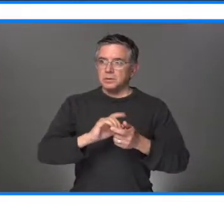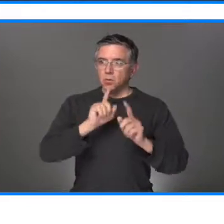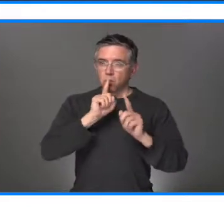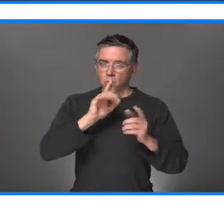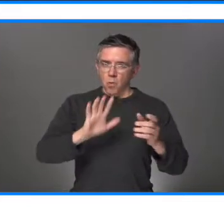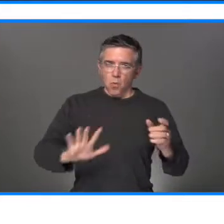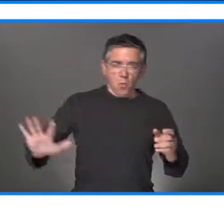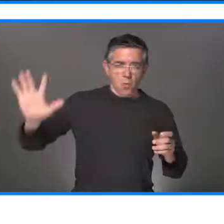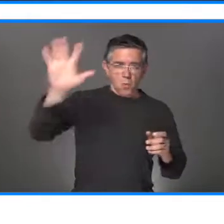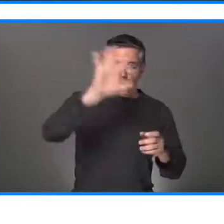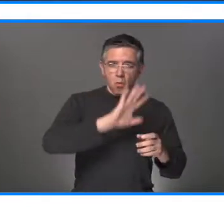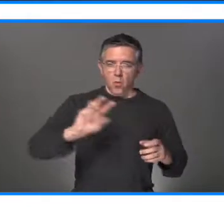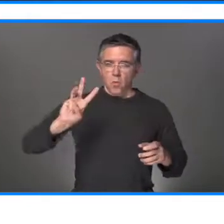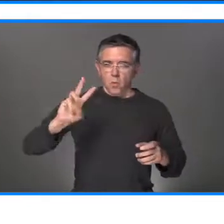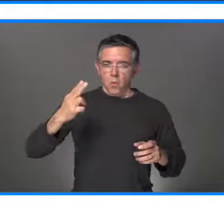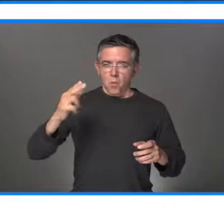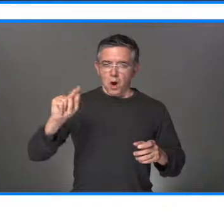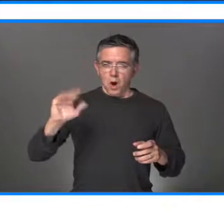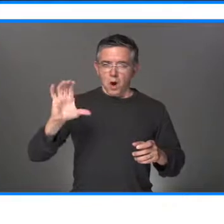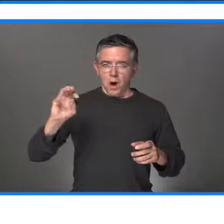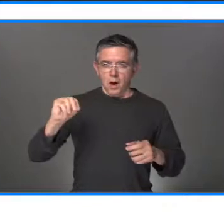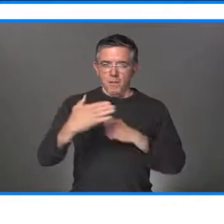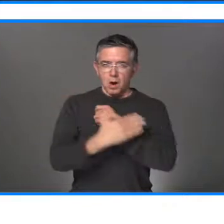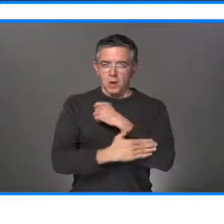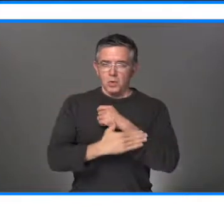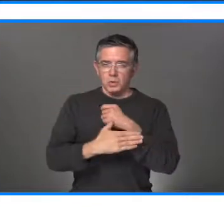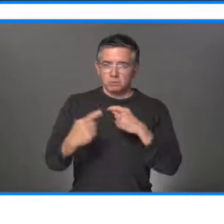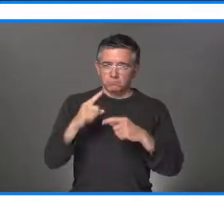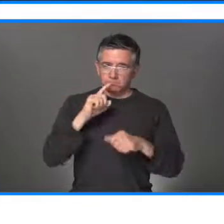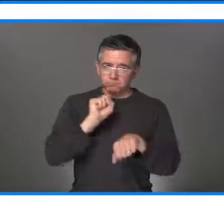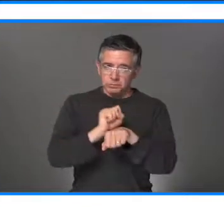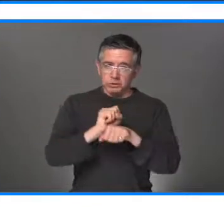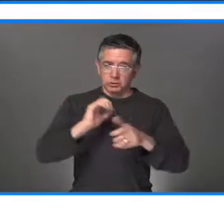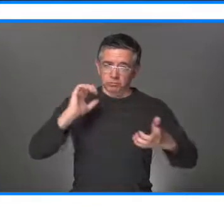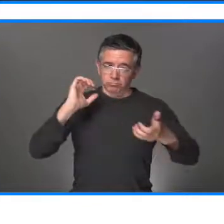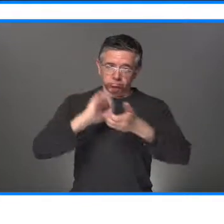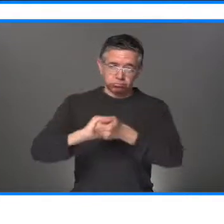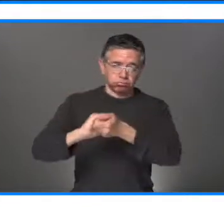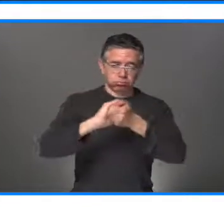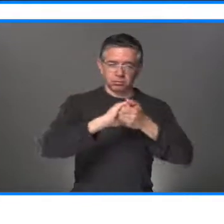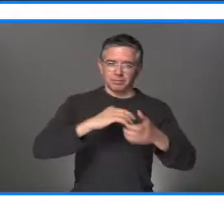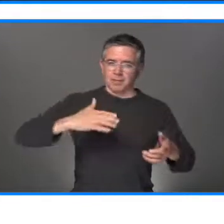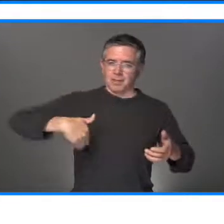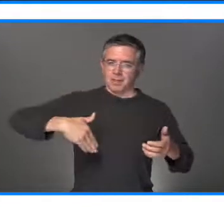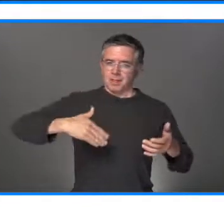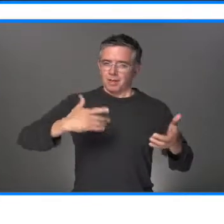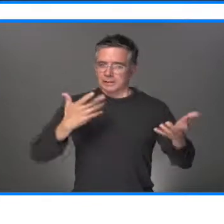but at this point, this is really just what we're receiving that is going to our enrolled providers,